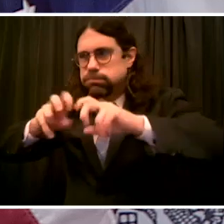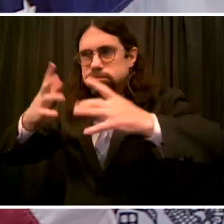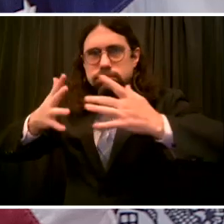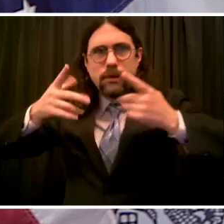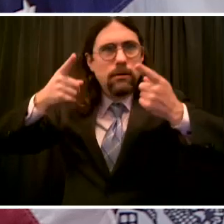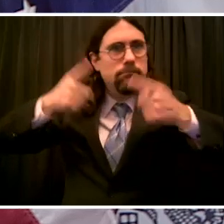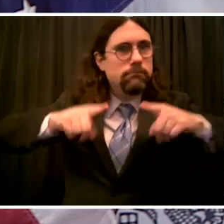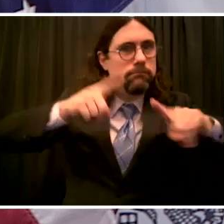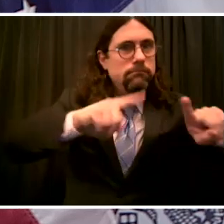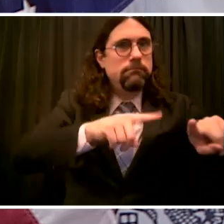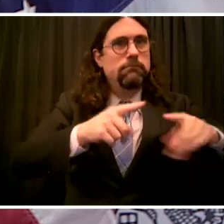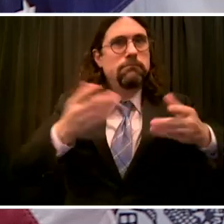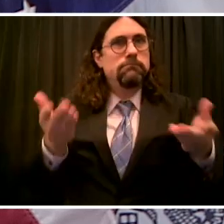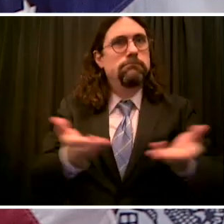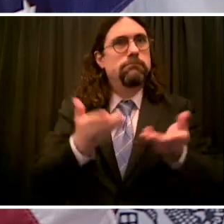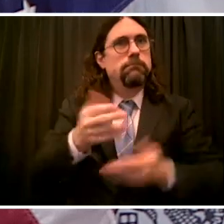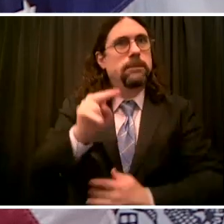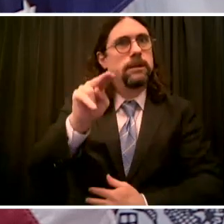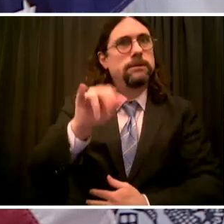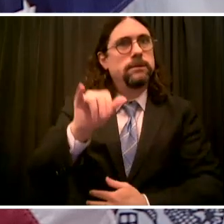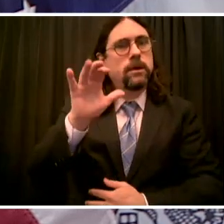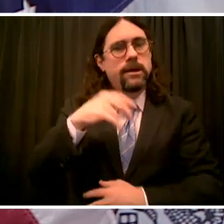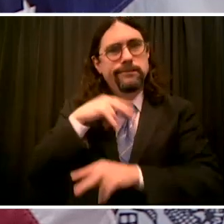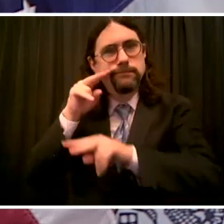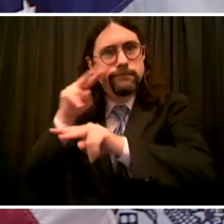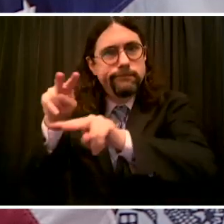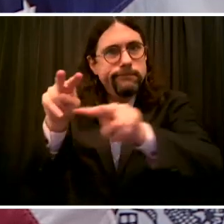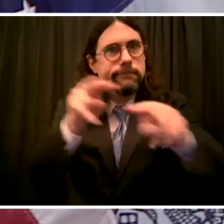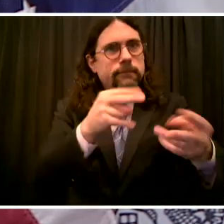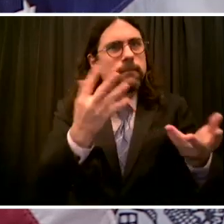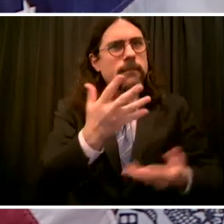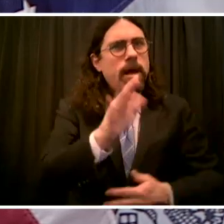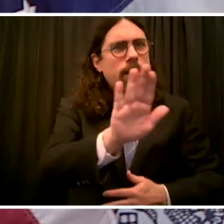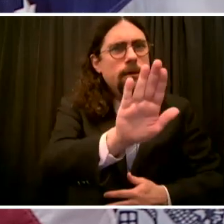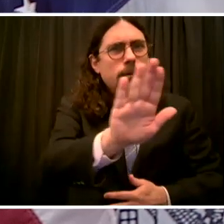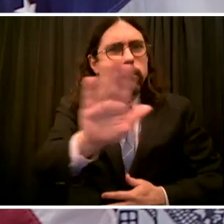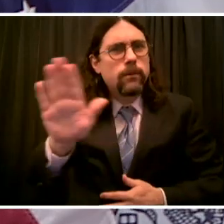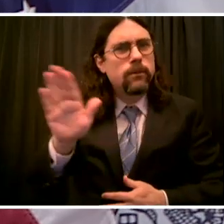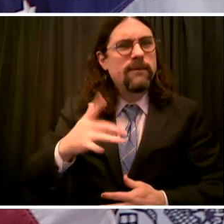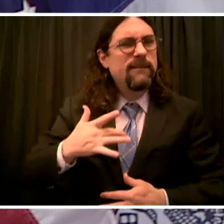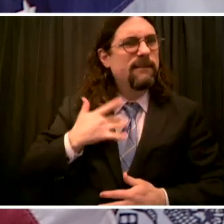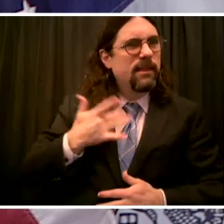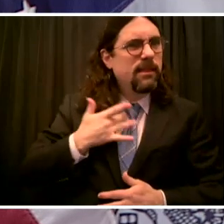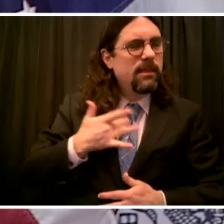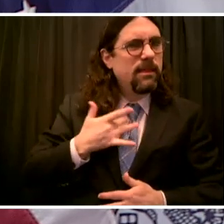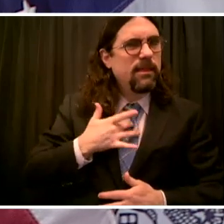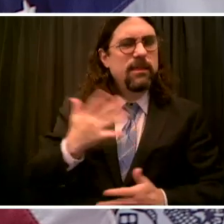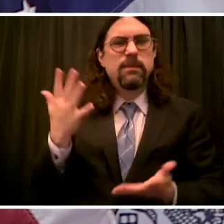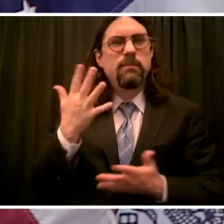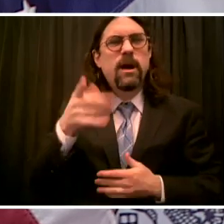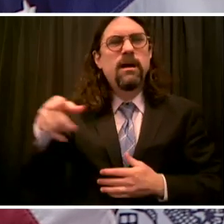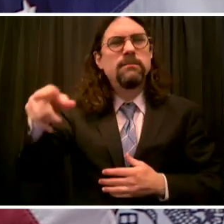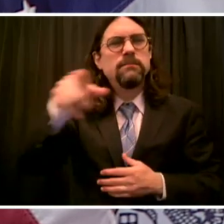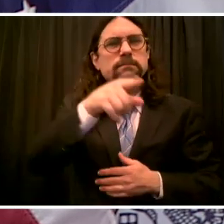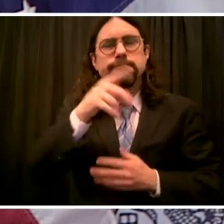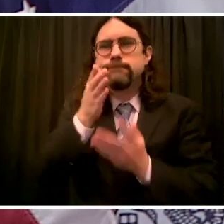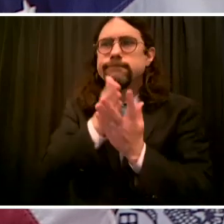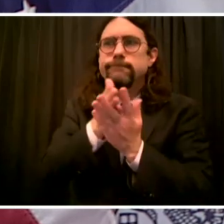HAPPENED ALL OVER THIS CITY, TO FEEL WHAT YOU'RE EEFLING AND UNDERSTAND WHAT NEW YORKERS ARE